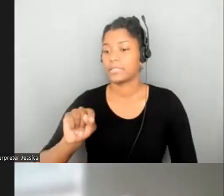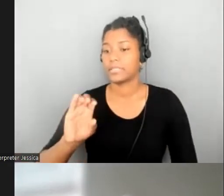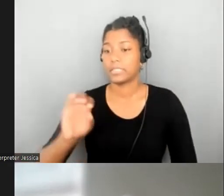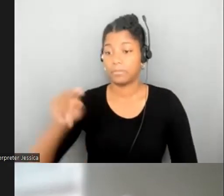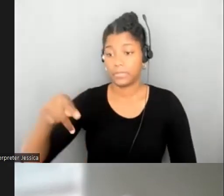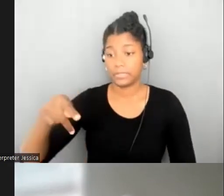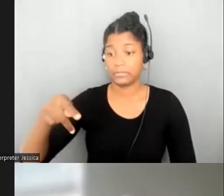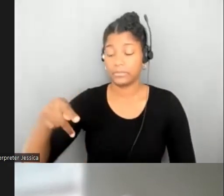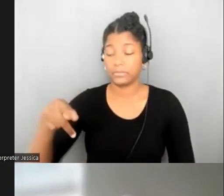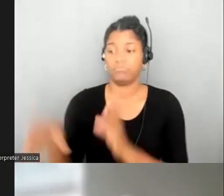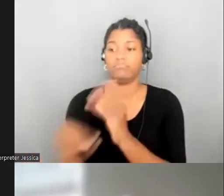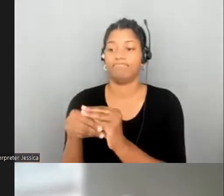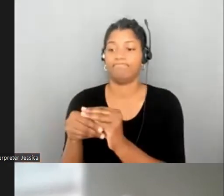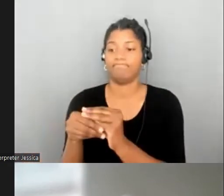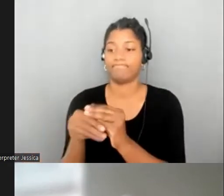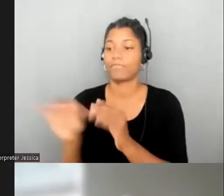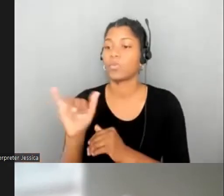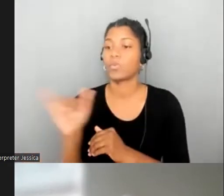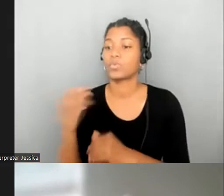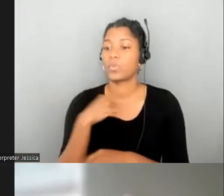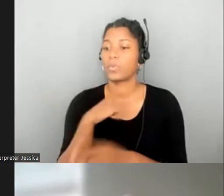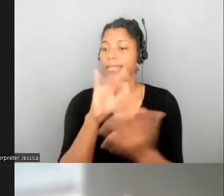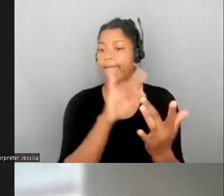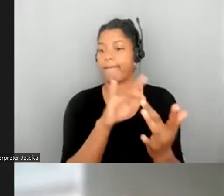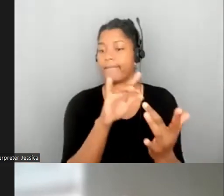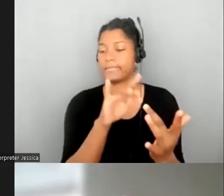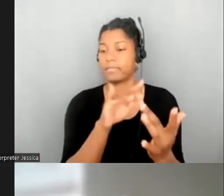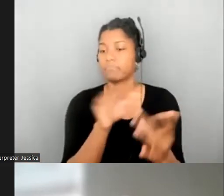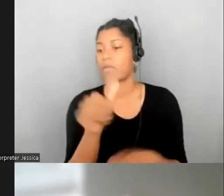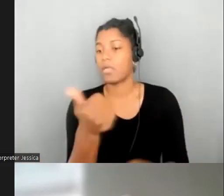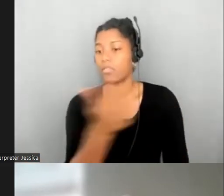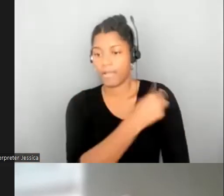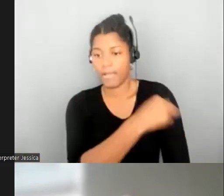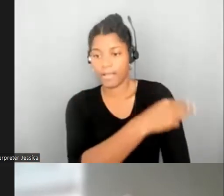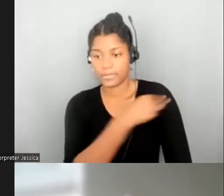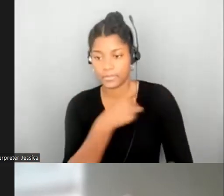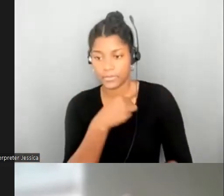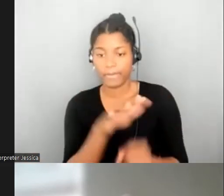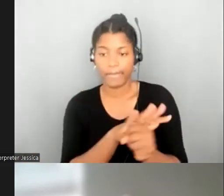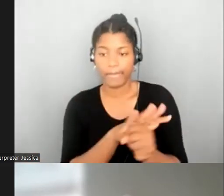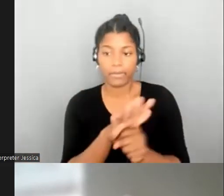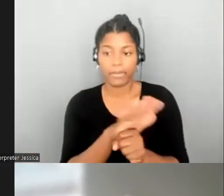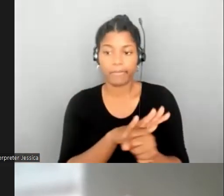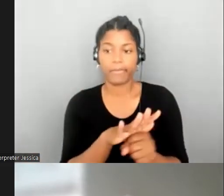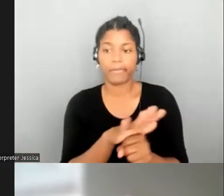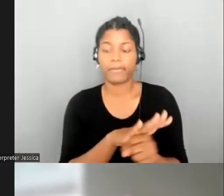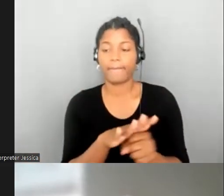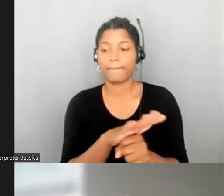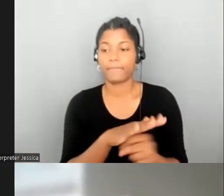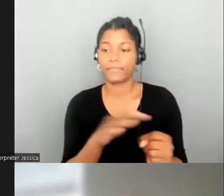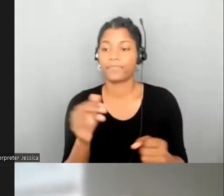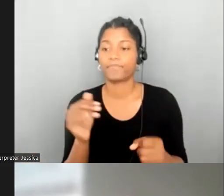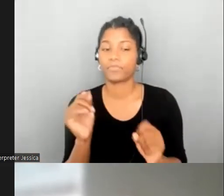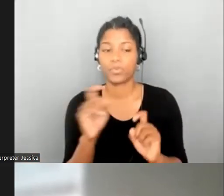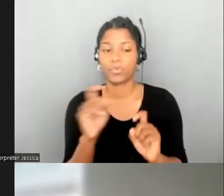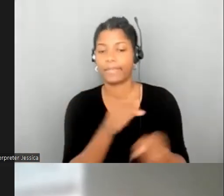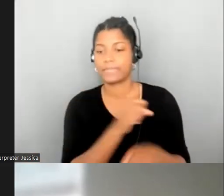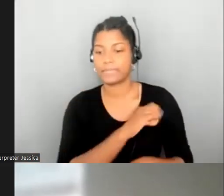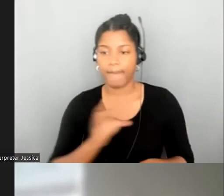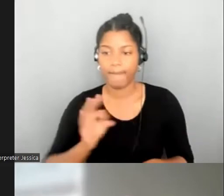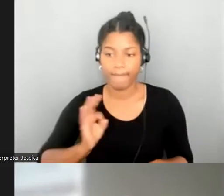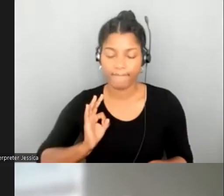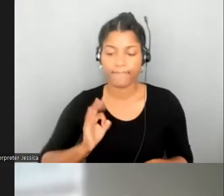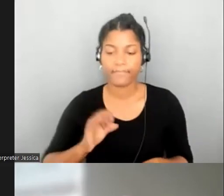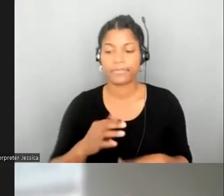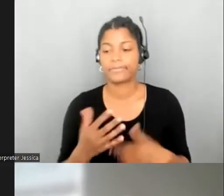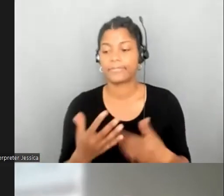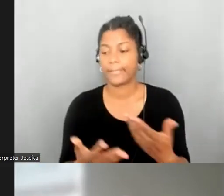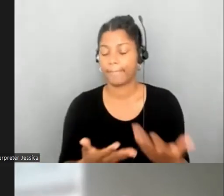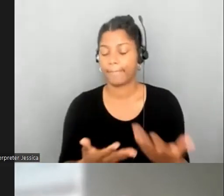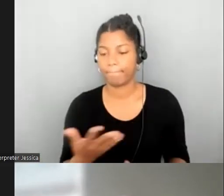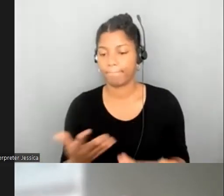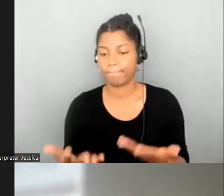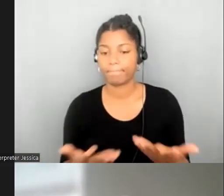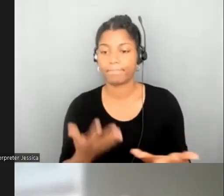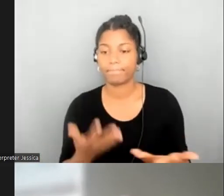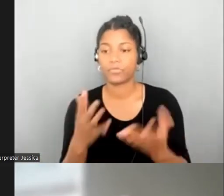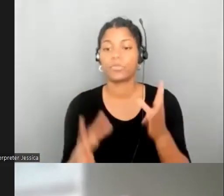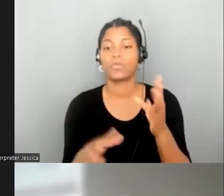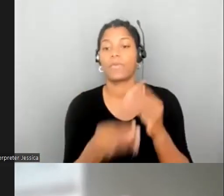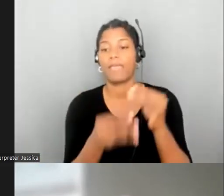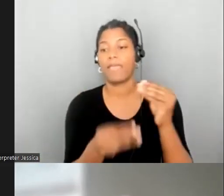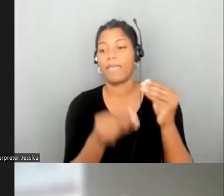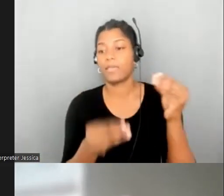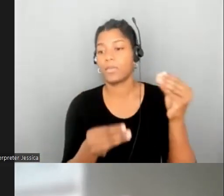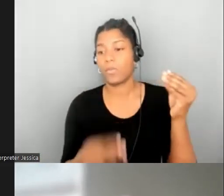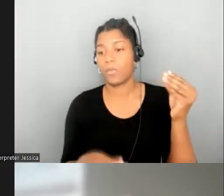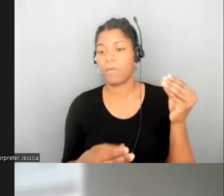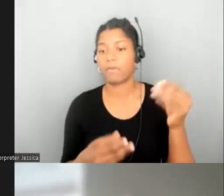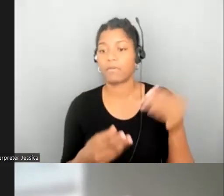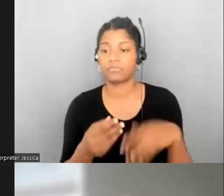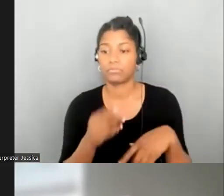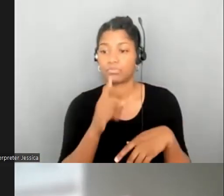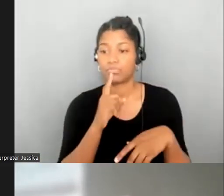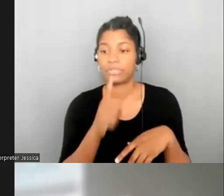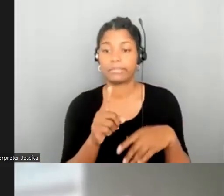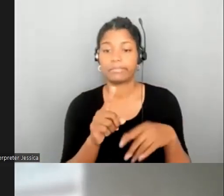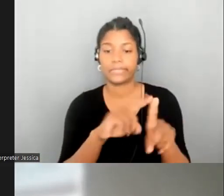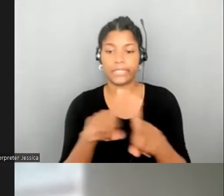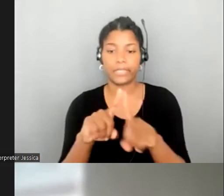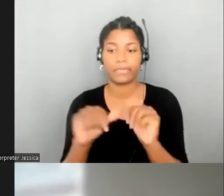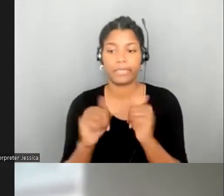Finally reached out to other hospitals and added as we could.